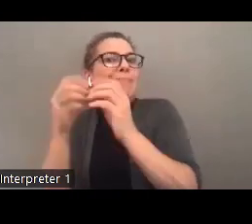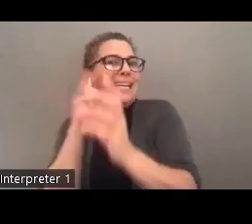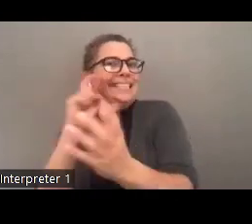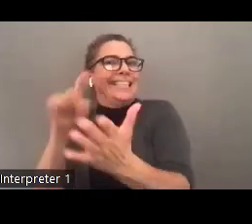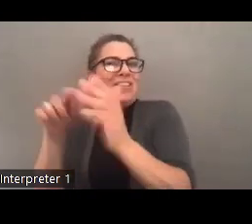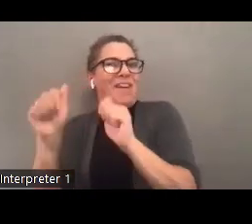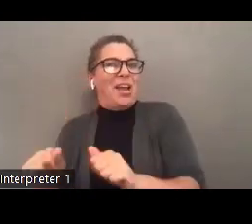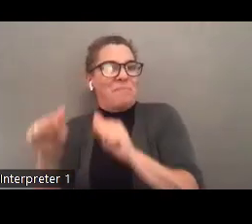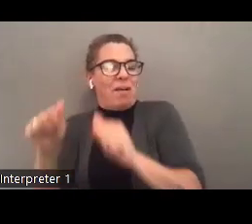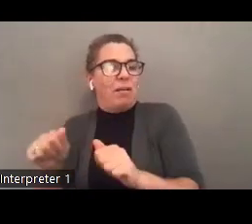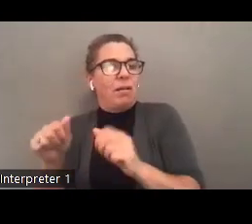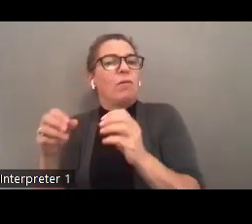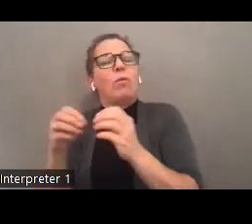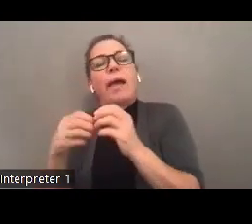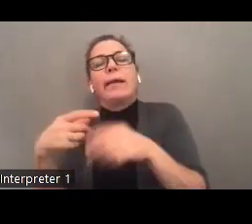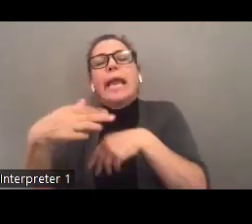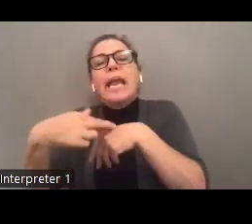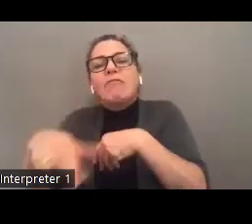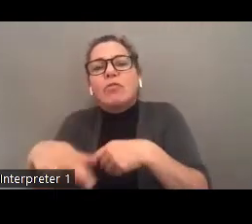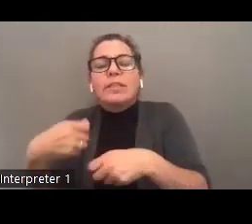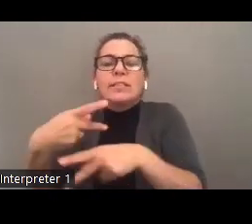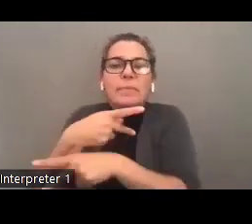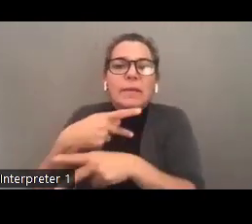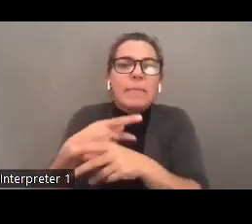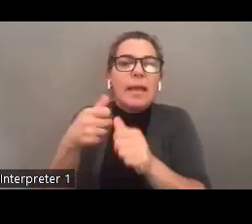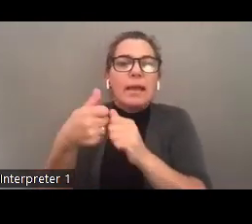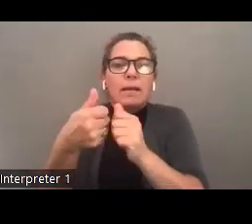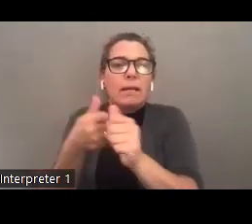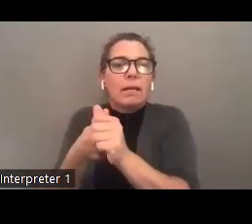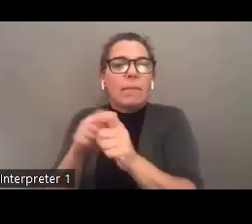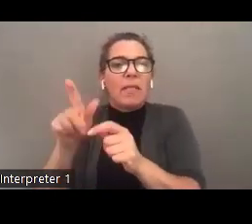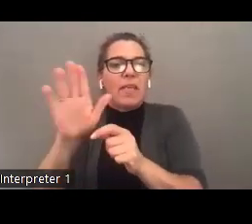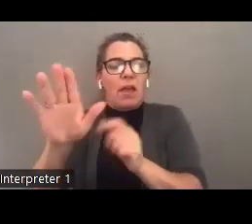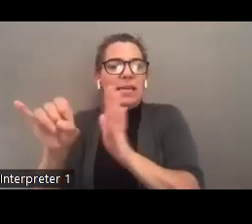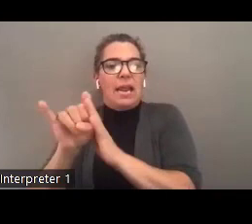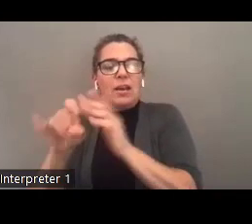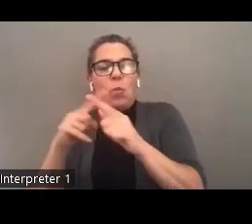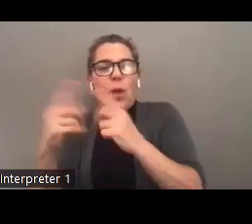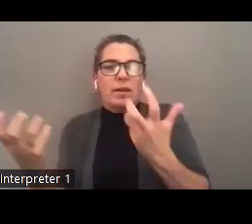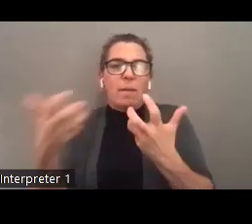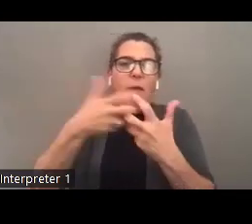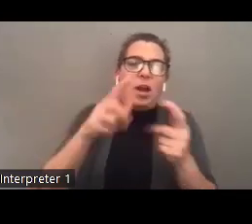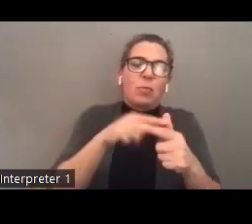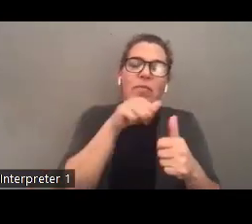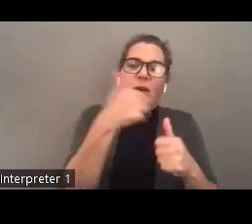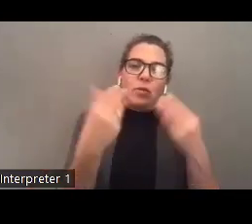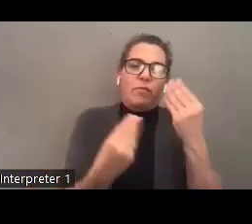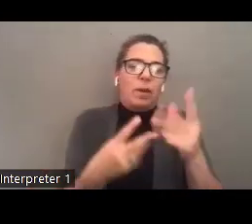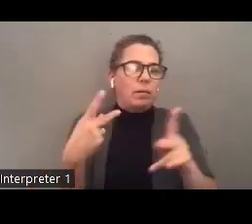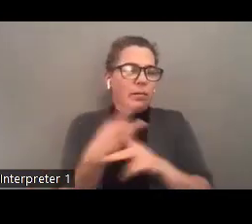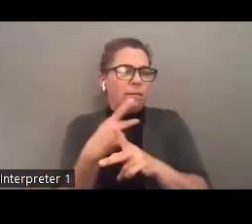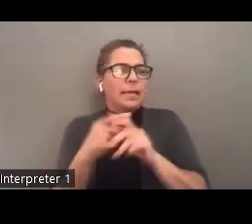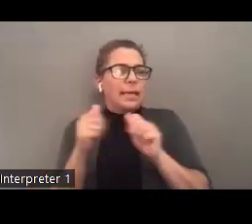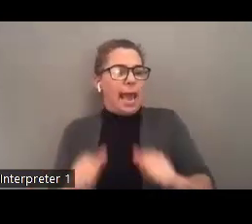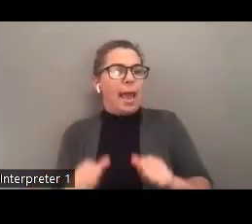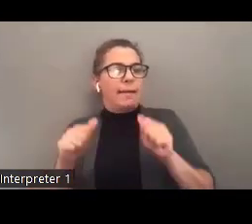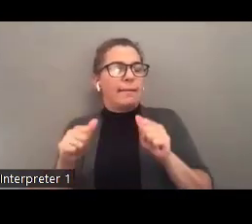by allowing inferences to be made about a participant's identity when combined with other information. This can sometimes be a challenge